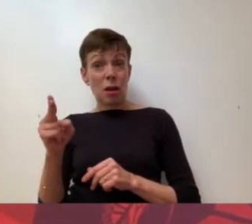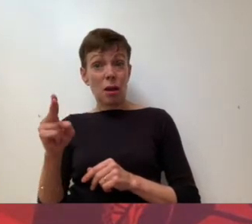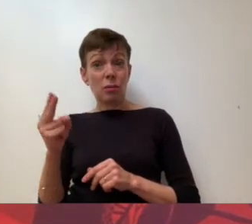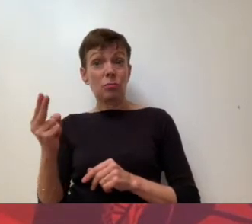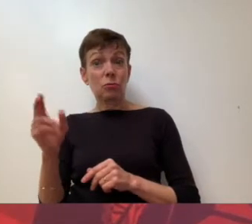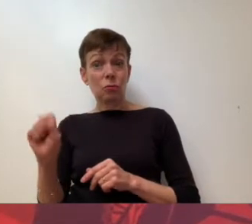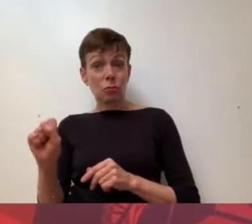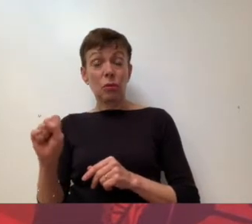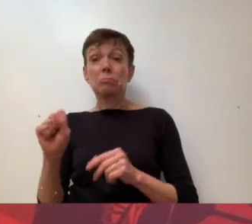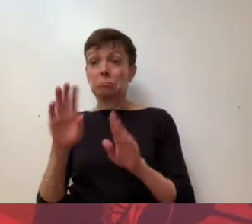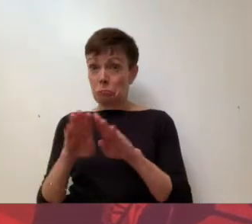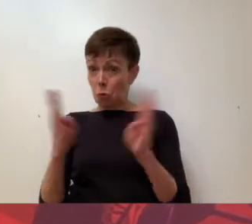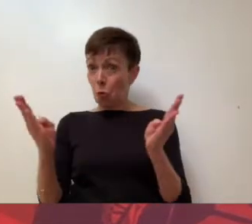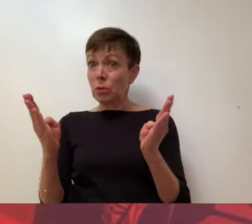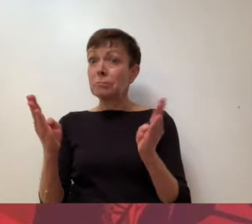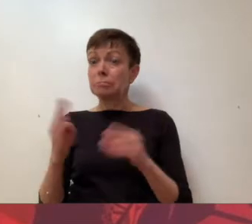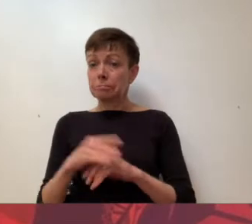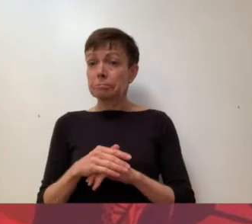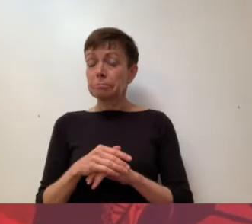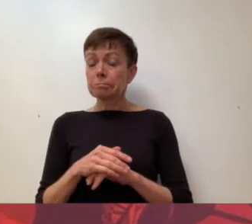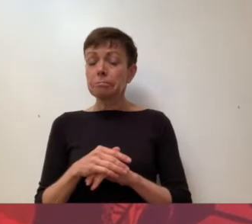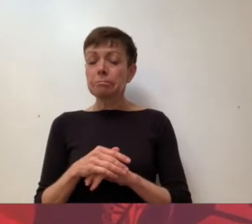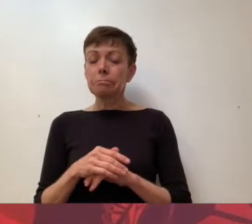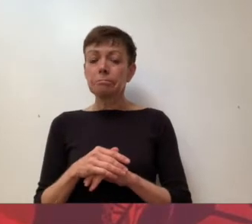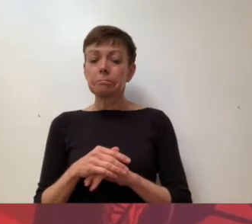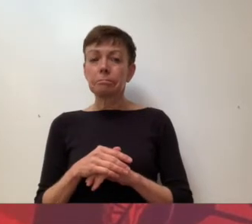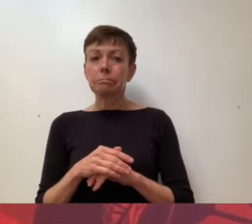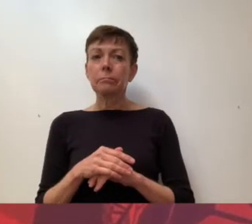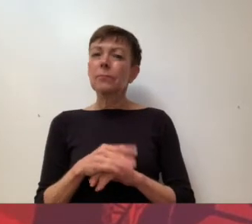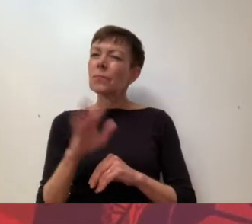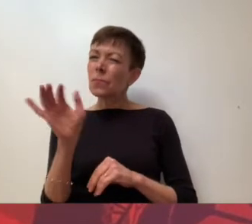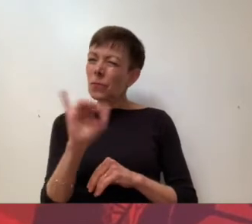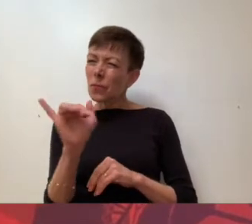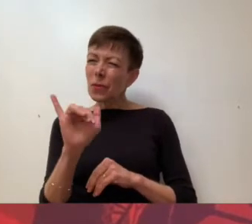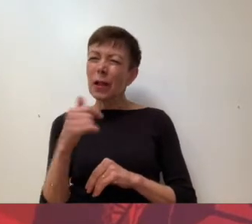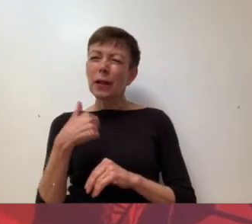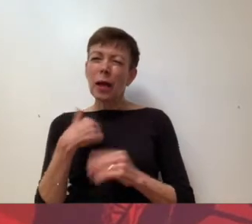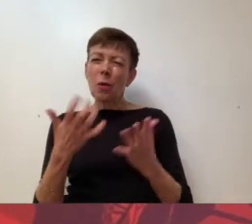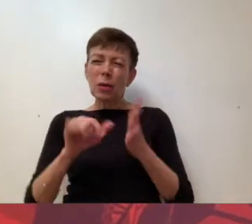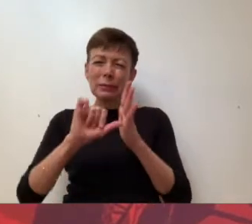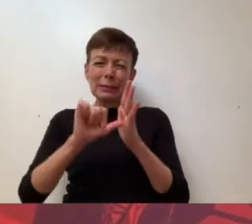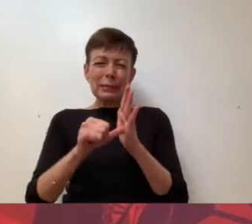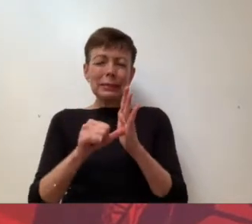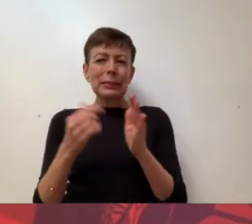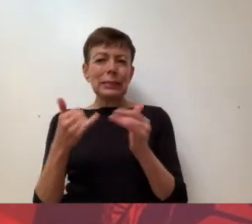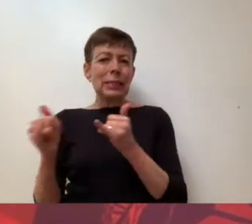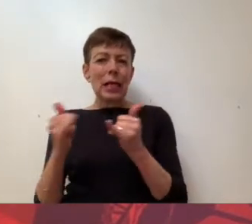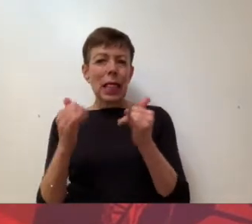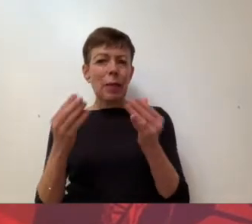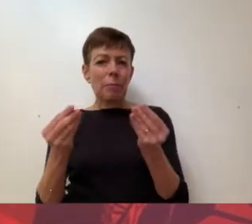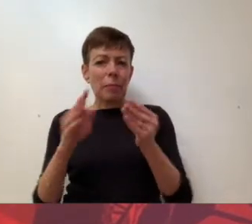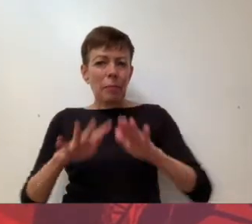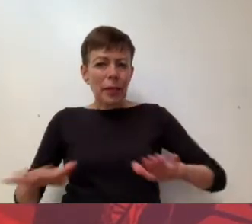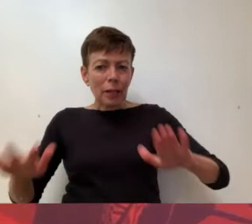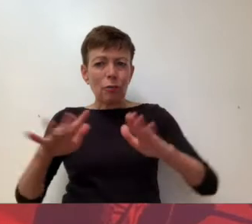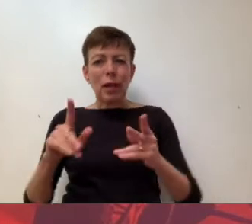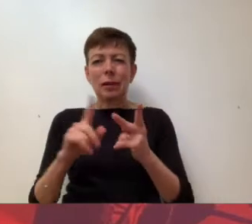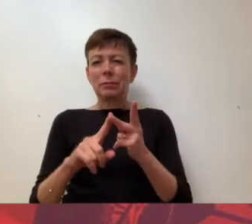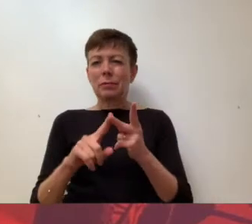remains open also for comprehensive use. I also would like to address neighbourhood